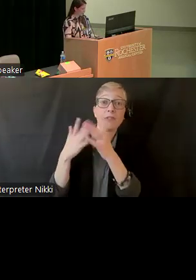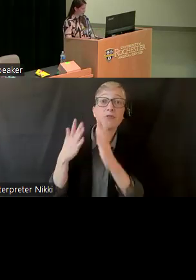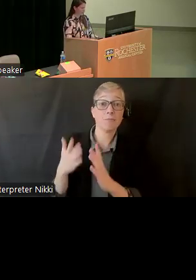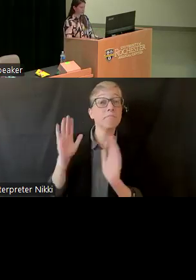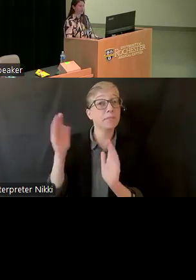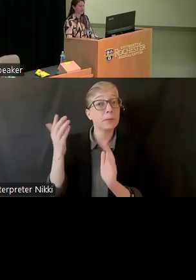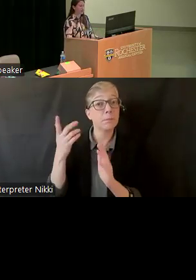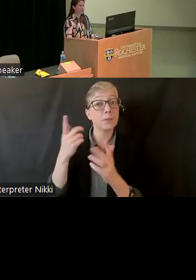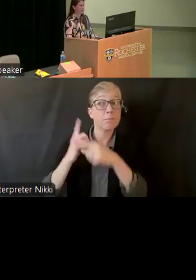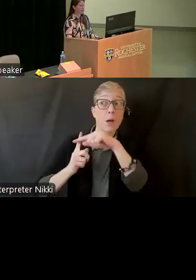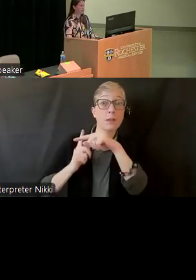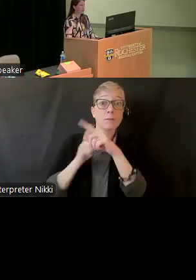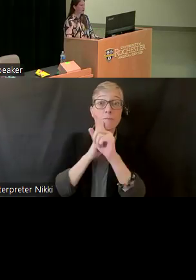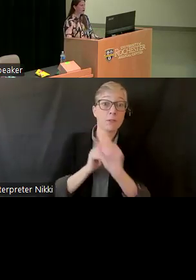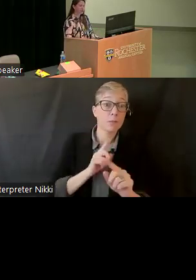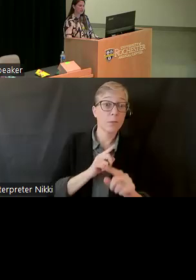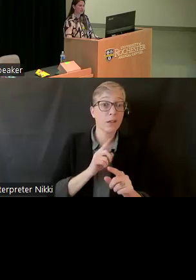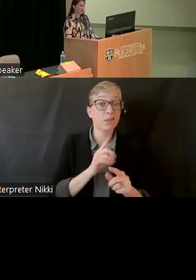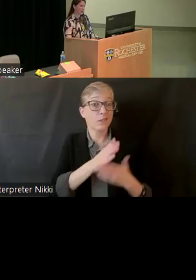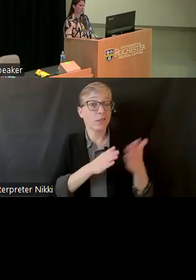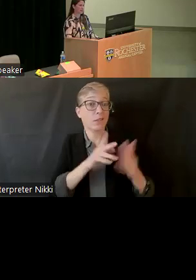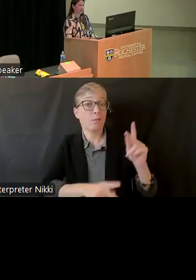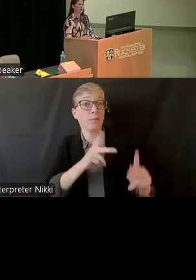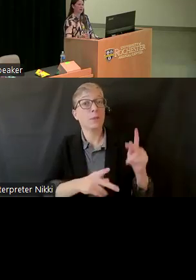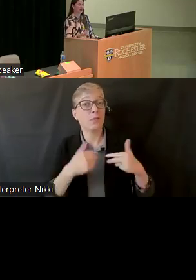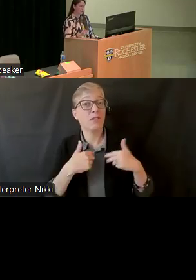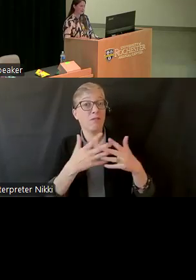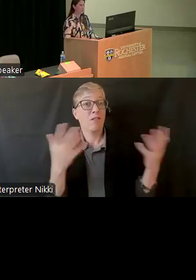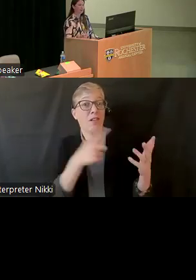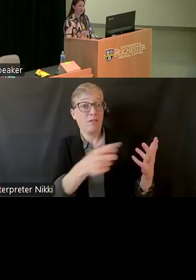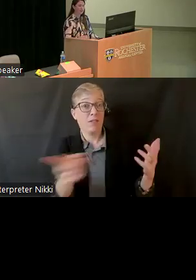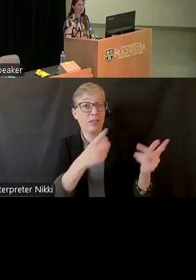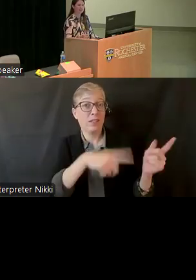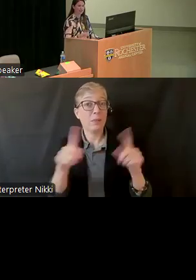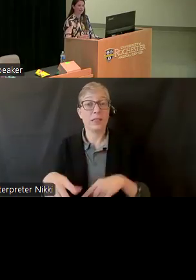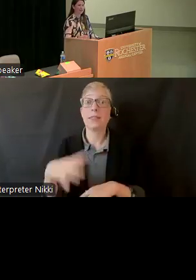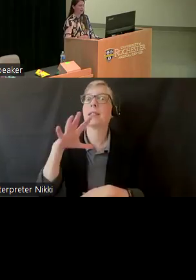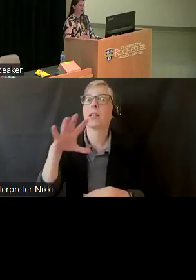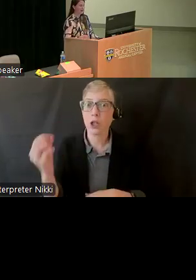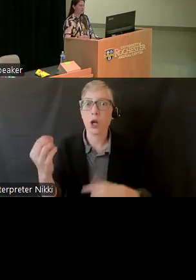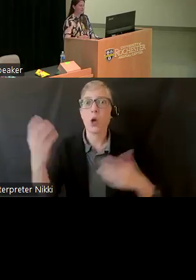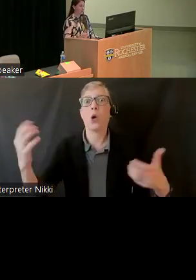going on and so again it is a a co-generative process and as I said before identifying um